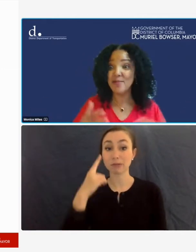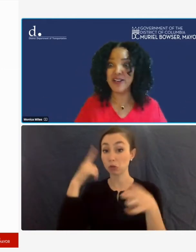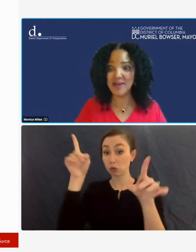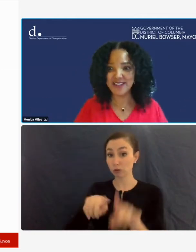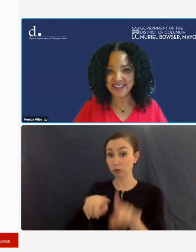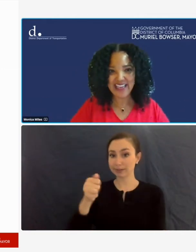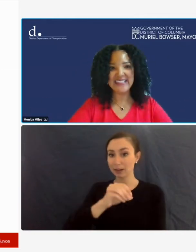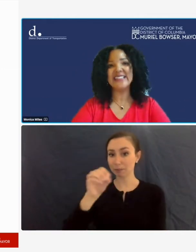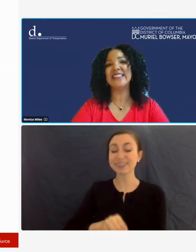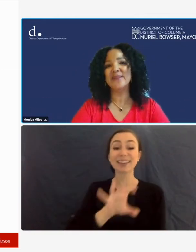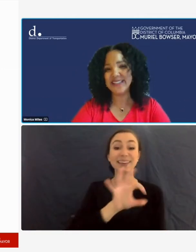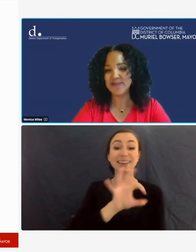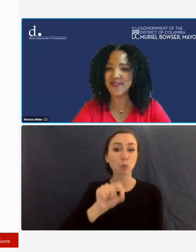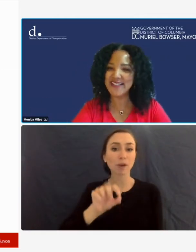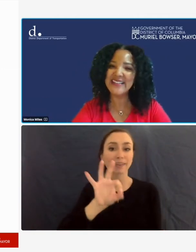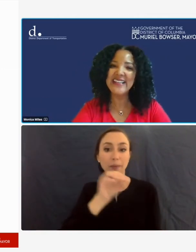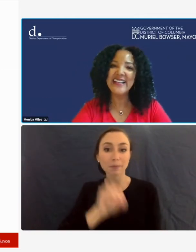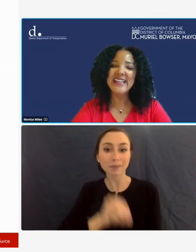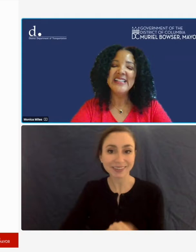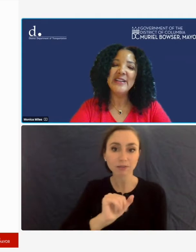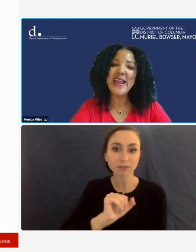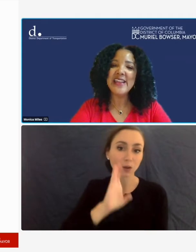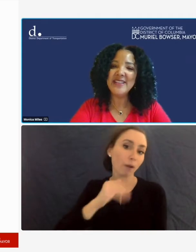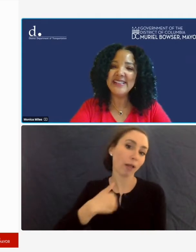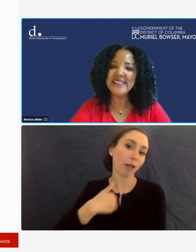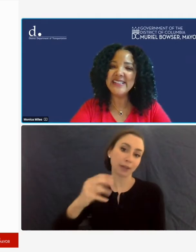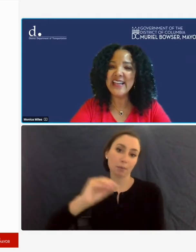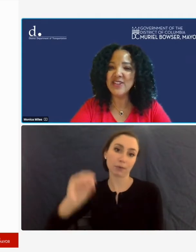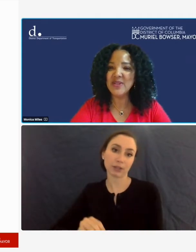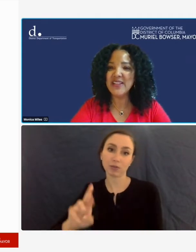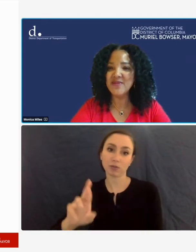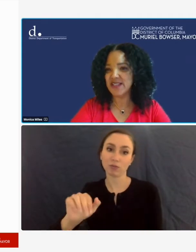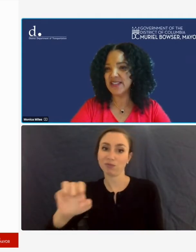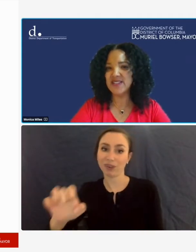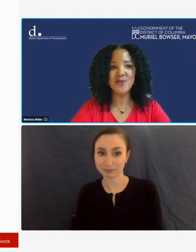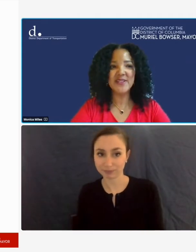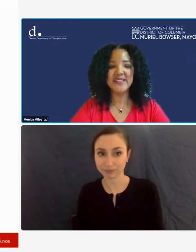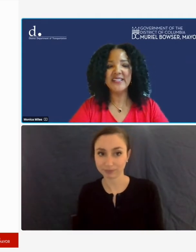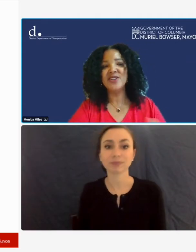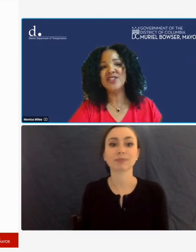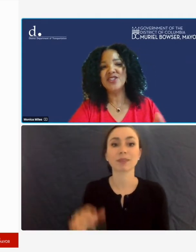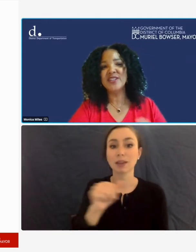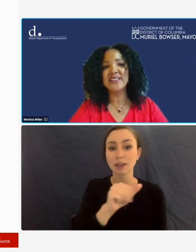of the cases is going to be ten percent so abc's annual invoices for the senior engineer contained